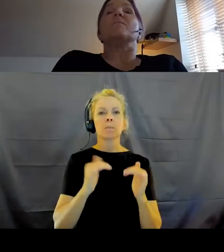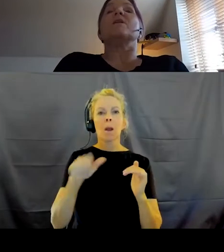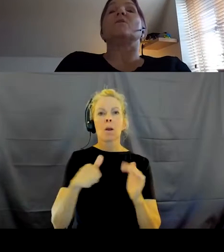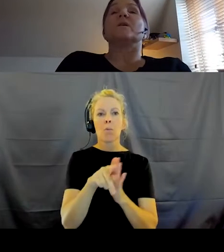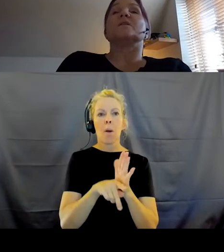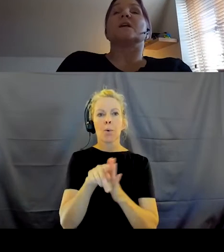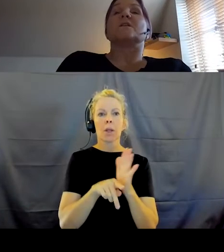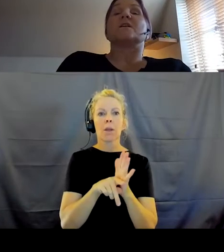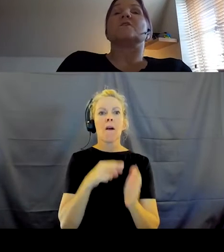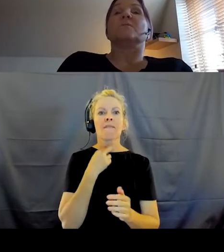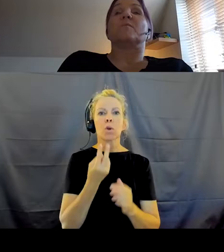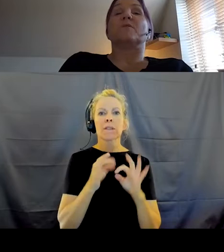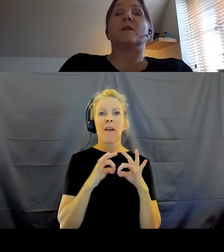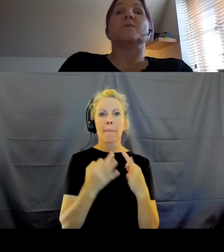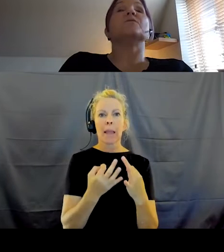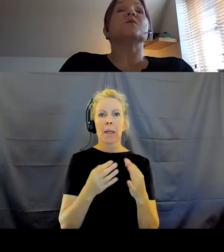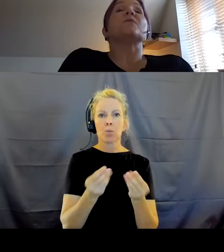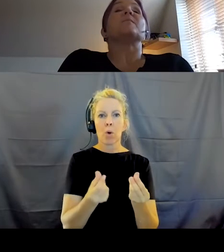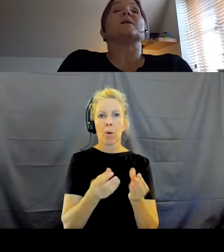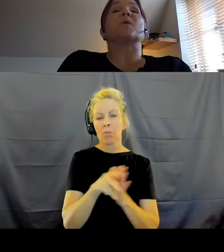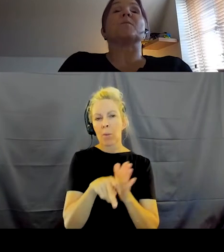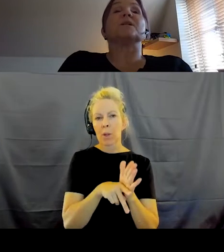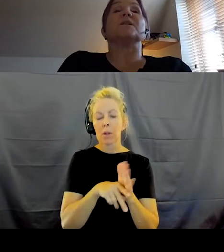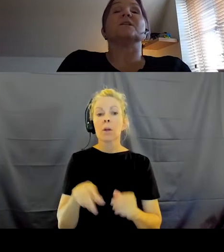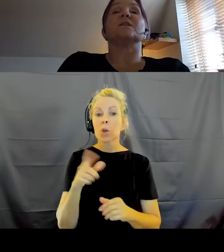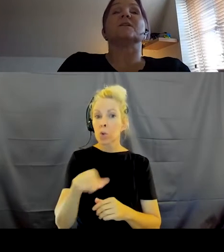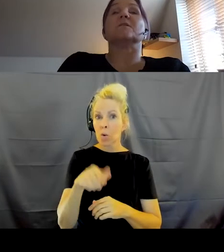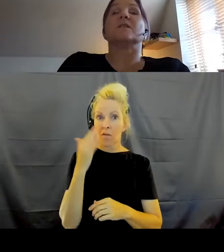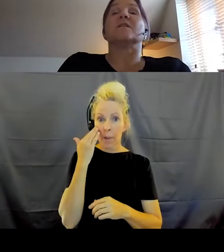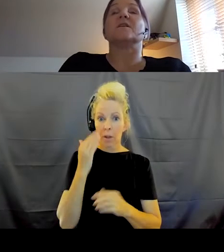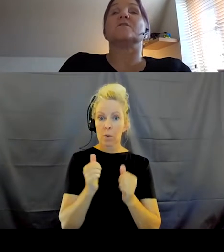familiar with CSS, you might be familiar with the font family property. This is something that lets